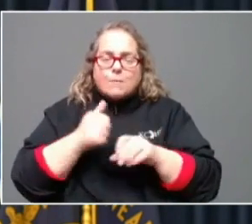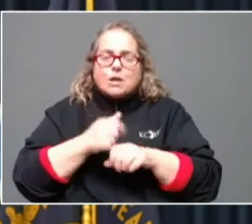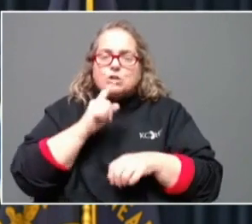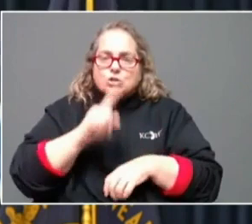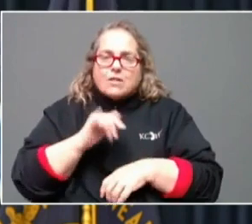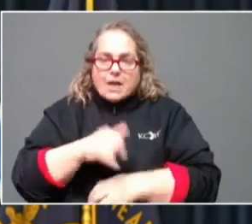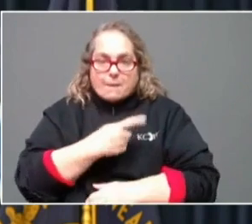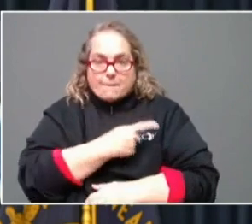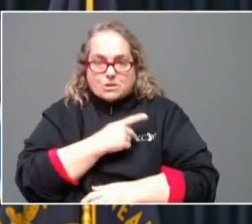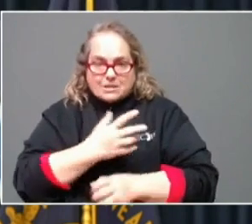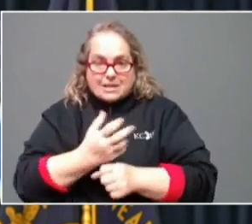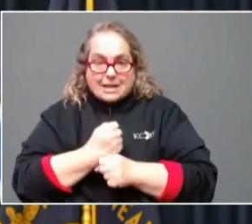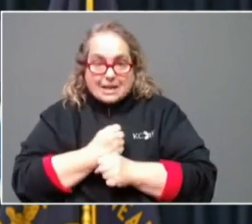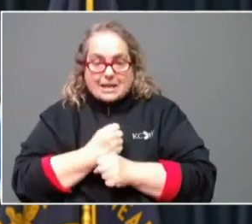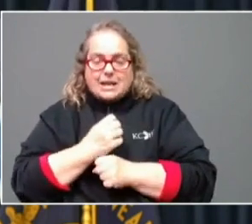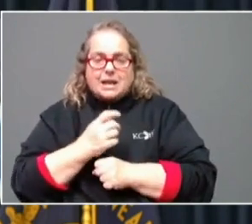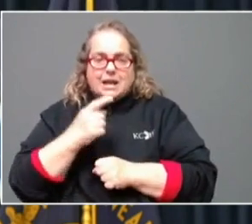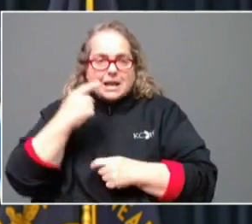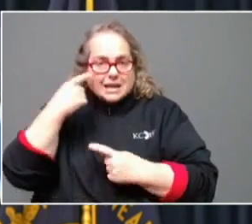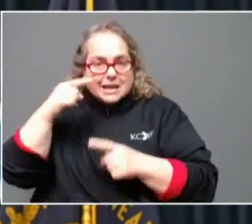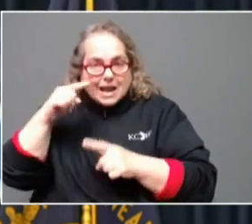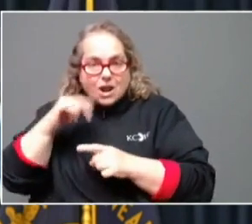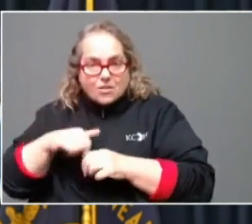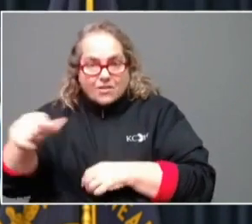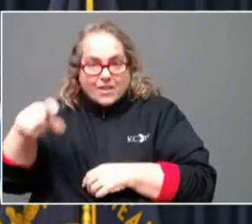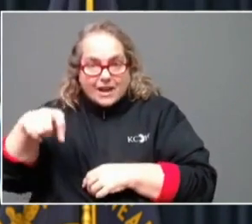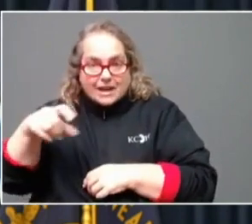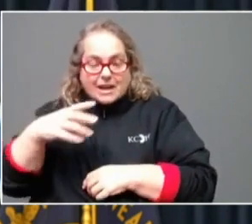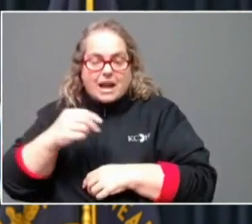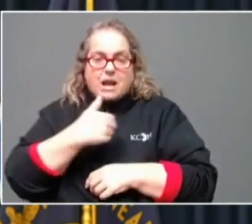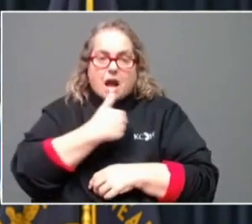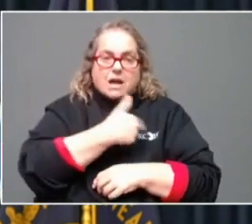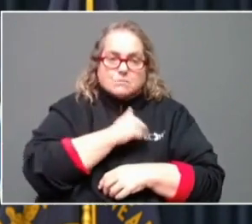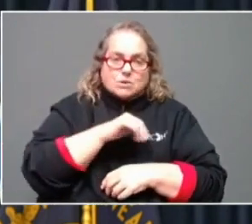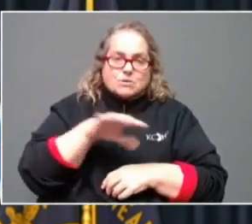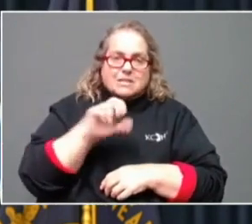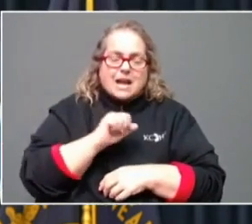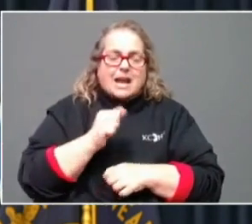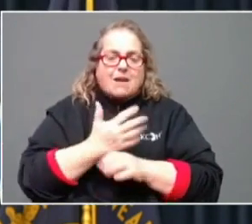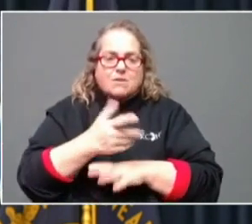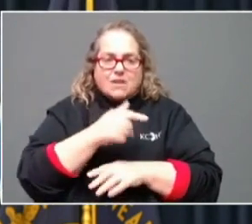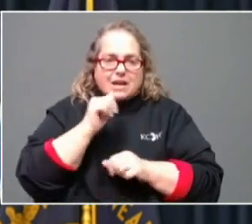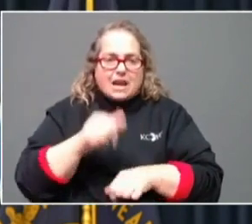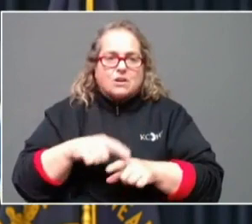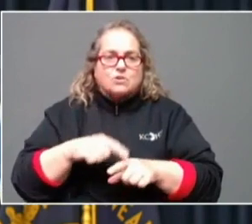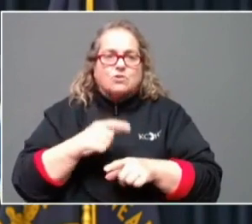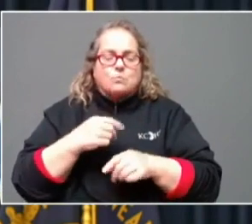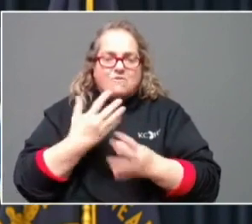they need and that the hospitals are taking all the steps they can to provide it as safely for the patients and their staff as possible. And I have